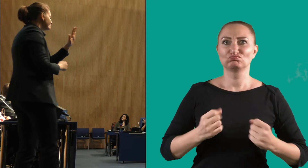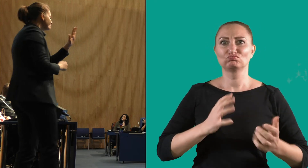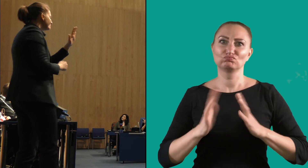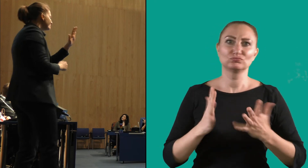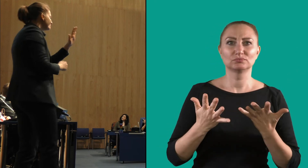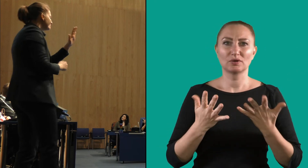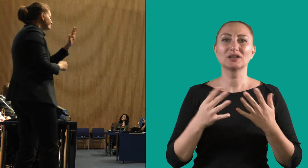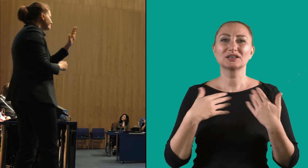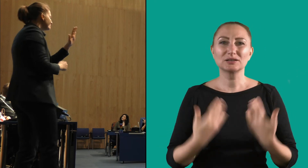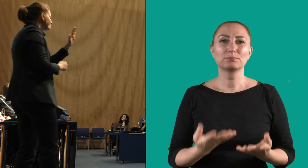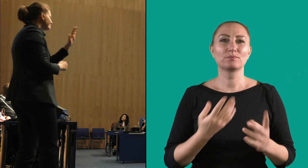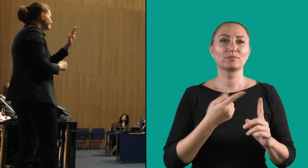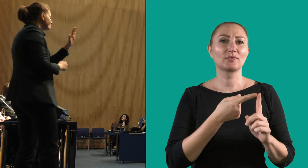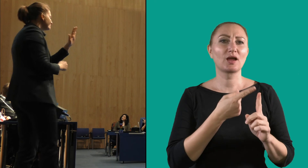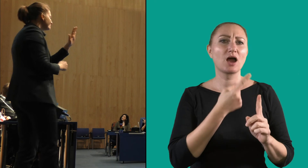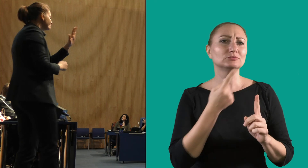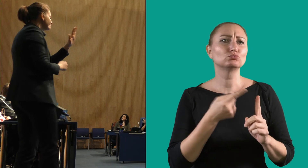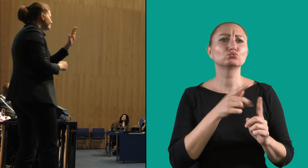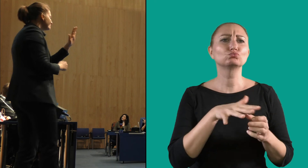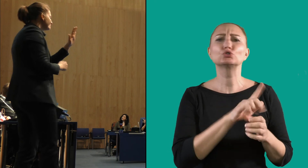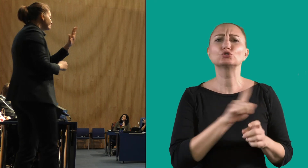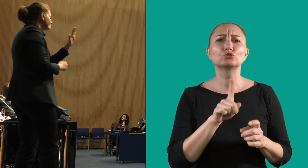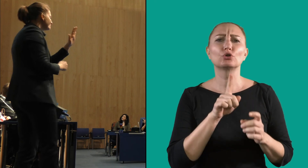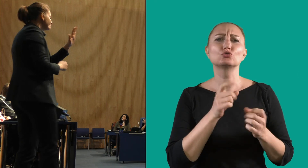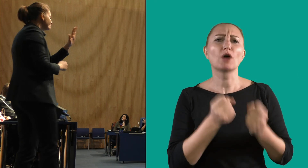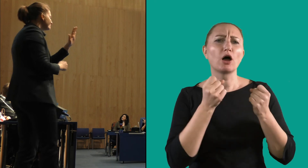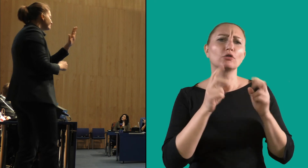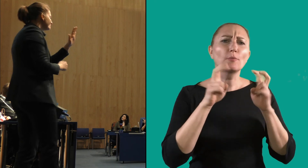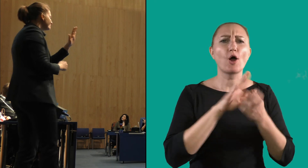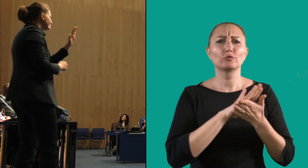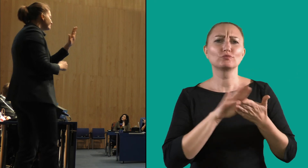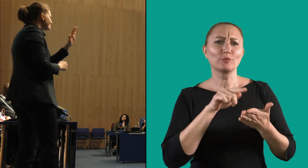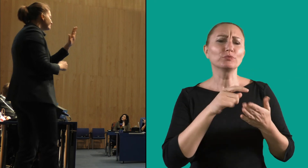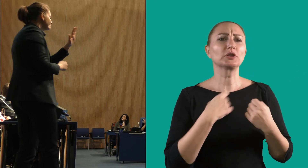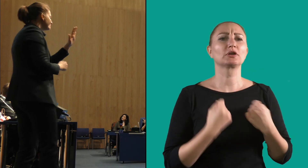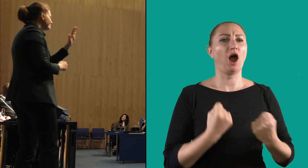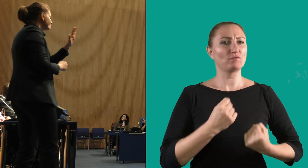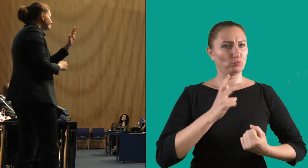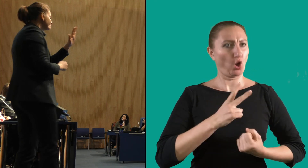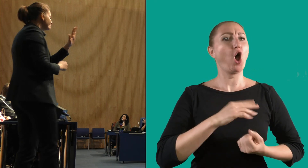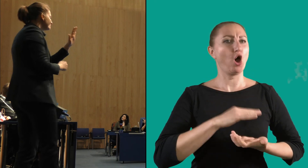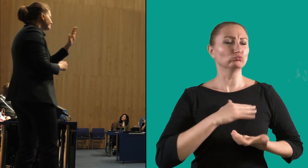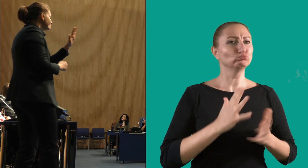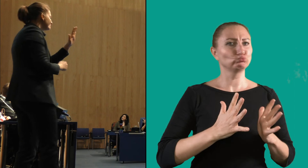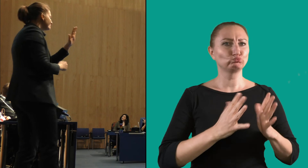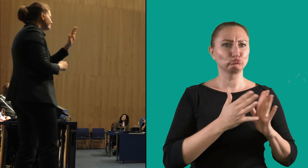to ensure a good quality of interpretation. Some interpreting jobs are not so demanding so that I have enough energy to be able to interpret for a longer time.